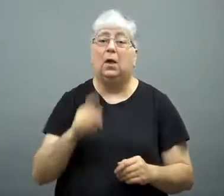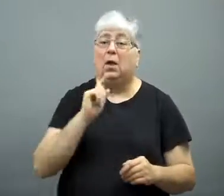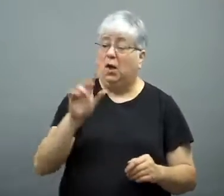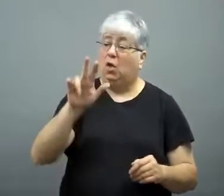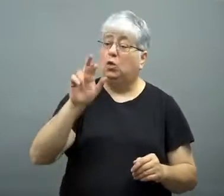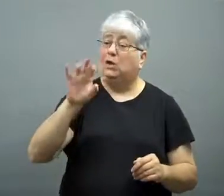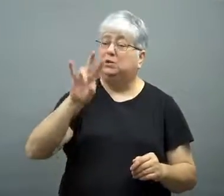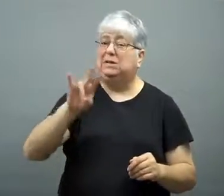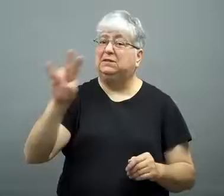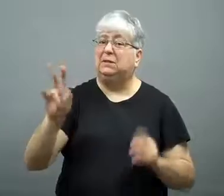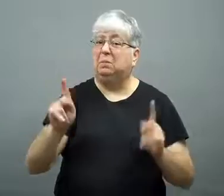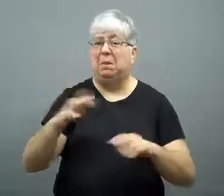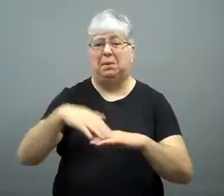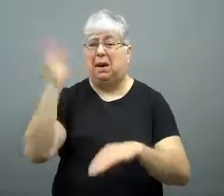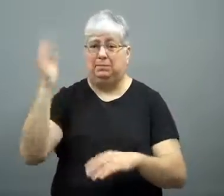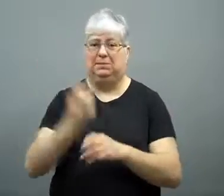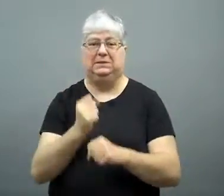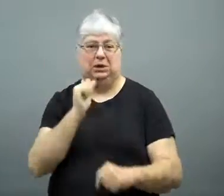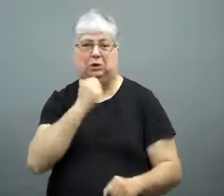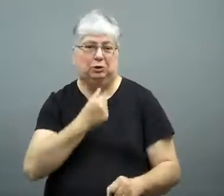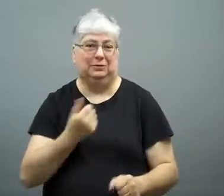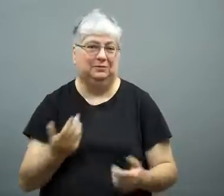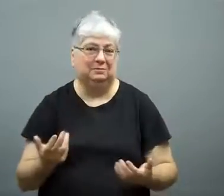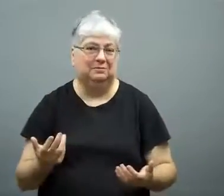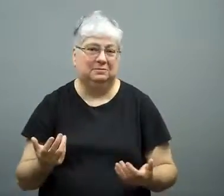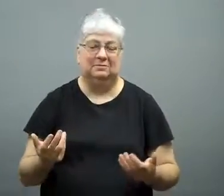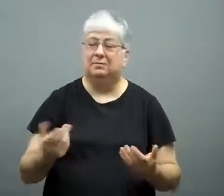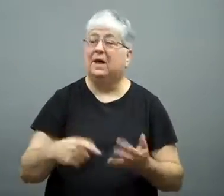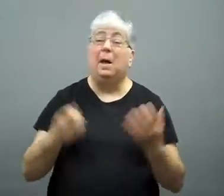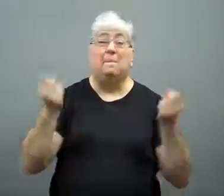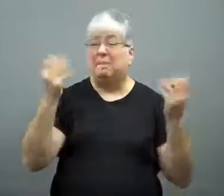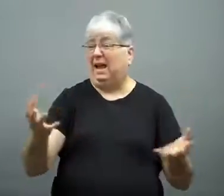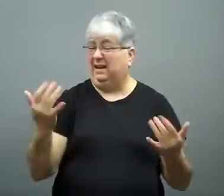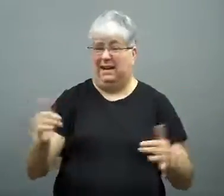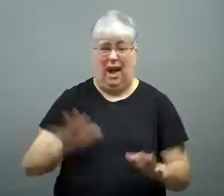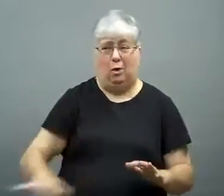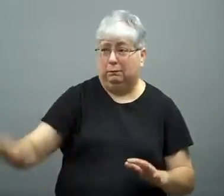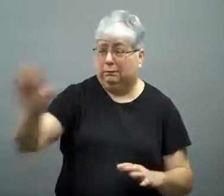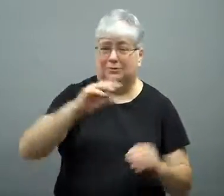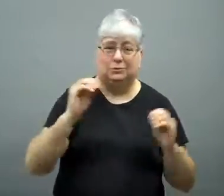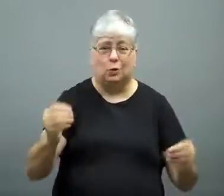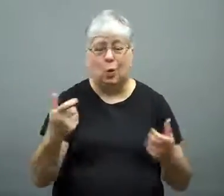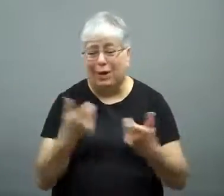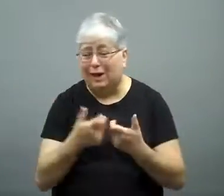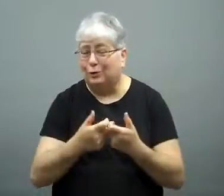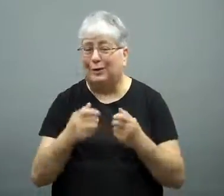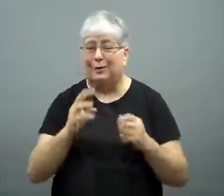At least 377 people were injured.